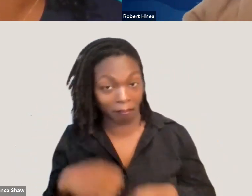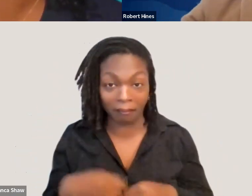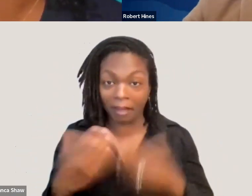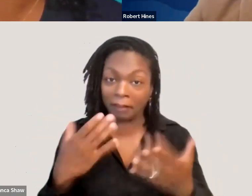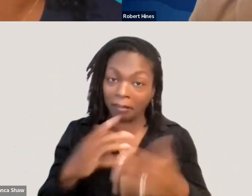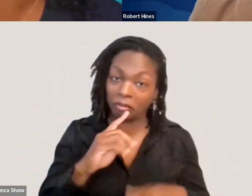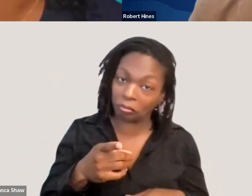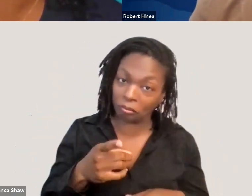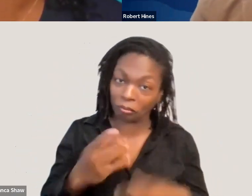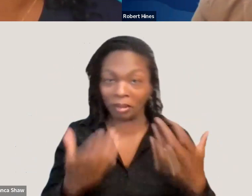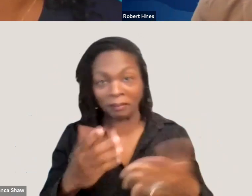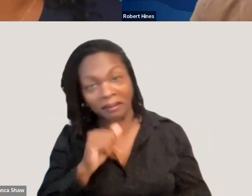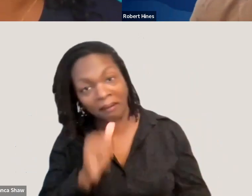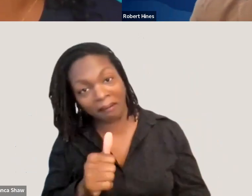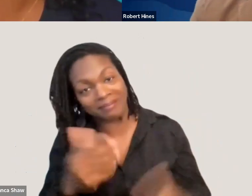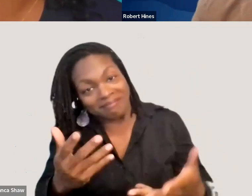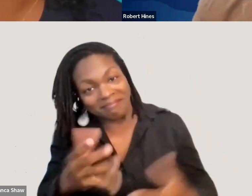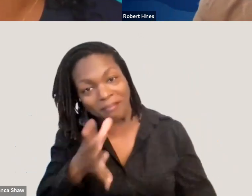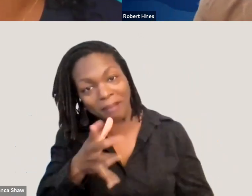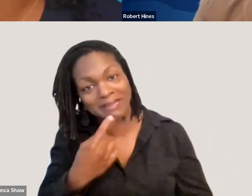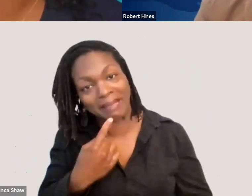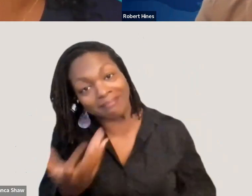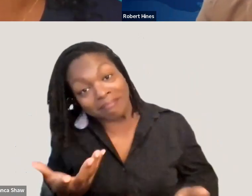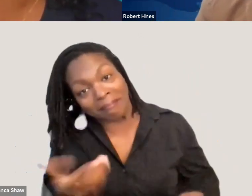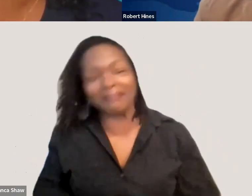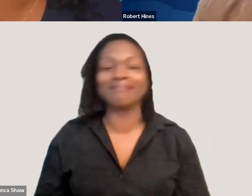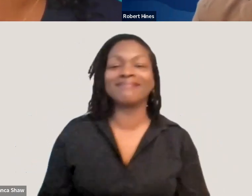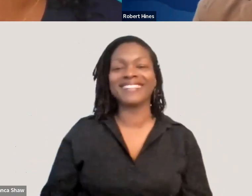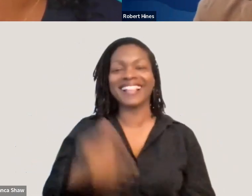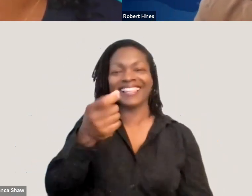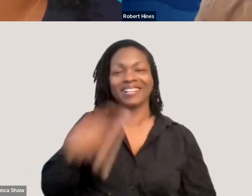And that's a little bit about myself. I'll turn that over to Dr.